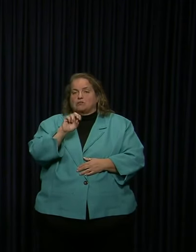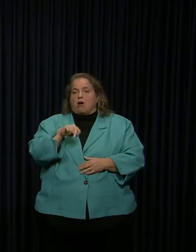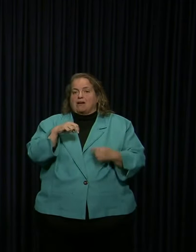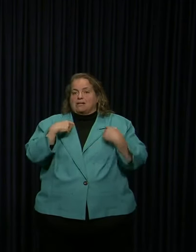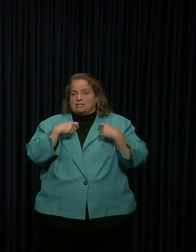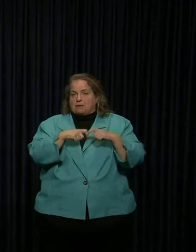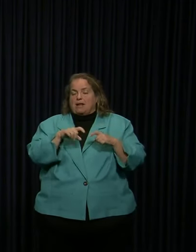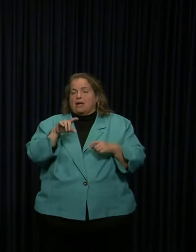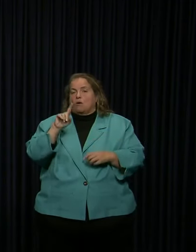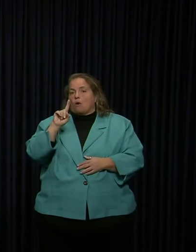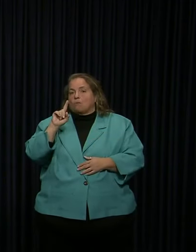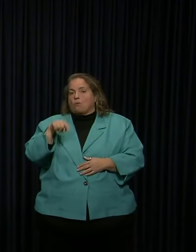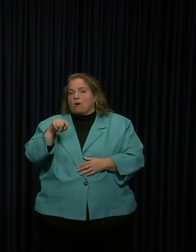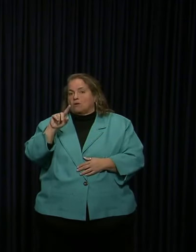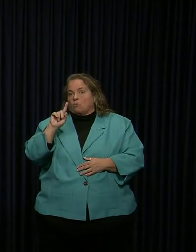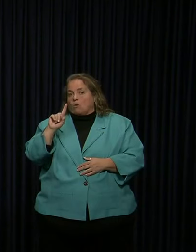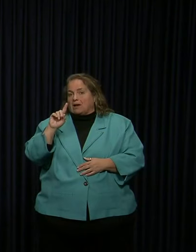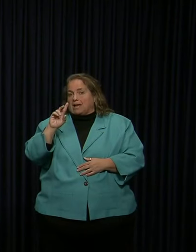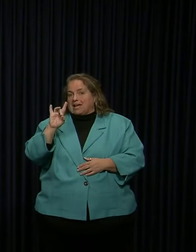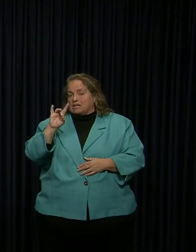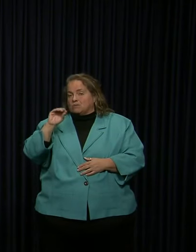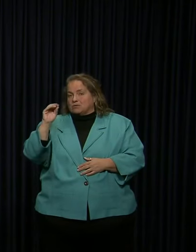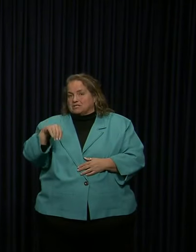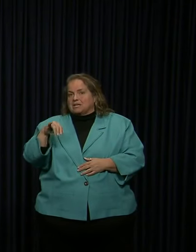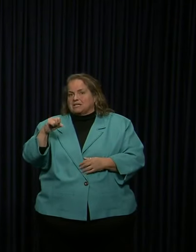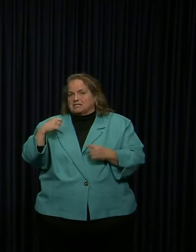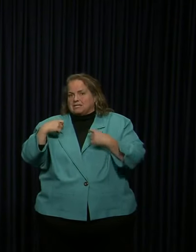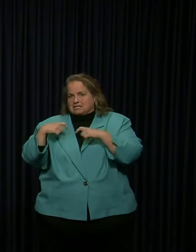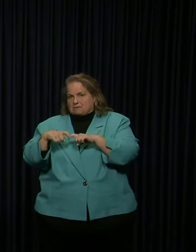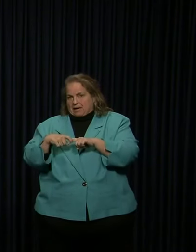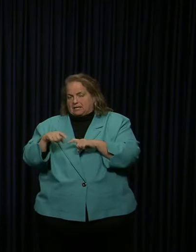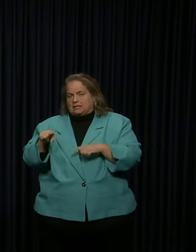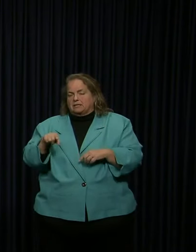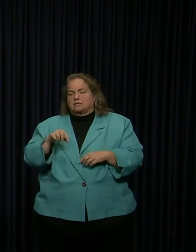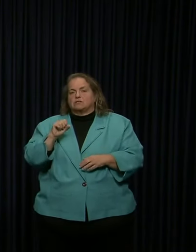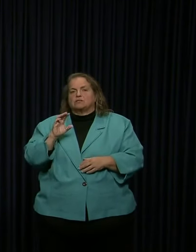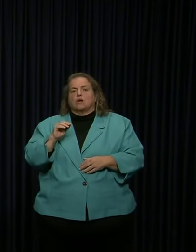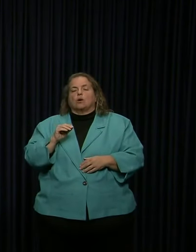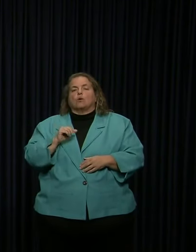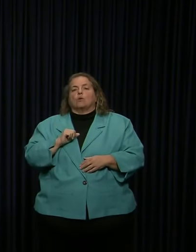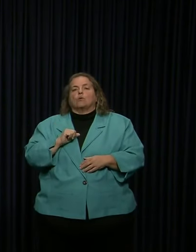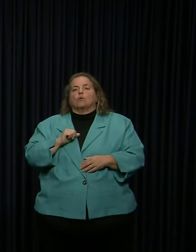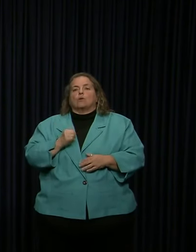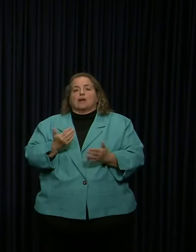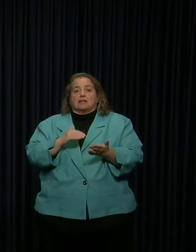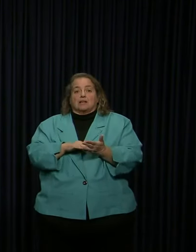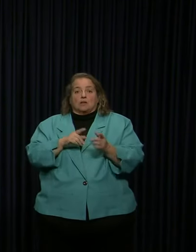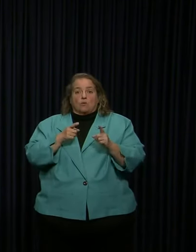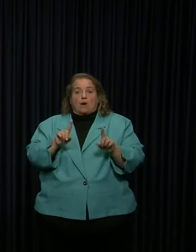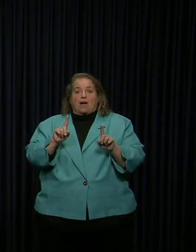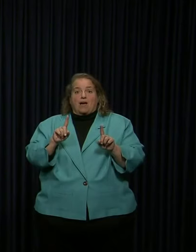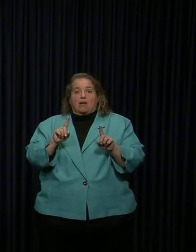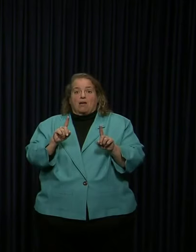TODAY TO TRY TO PROTECT THE RESIDENTS OF THAT FACILITY. NOW, THOSE AREN'T ALL OF THEM,